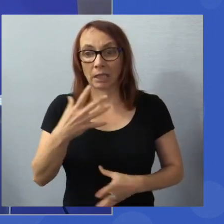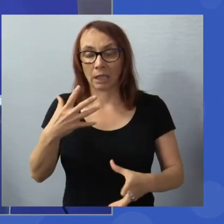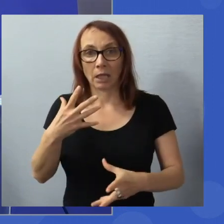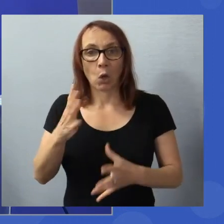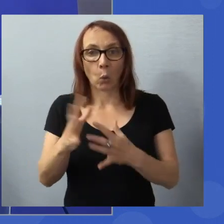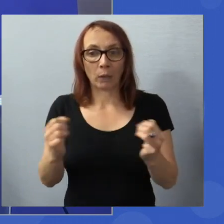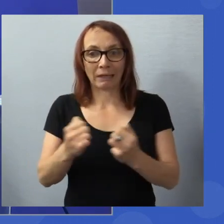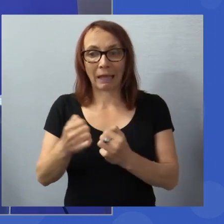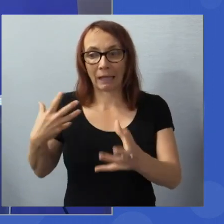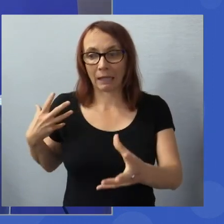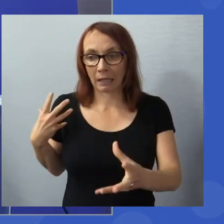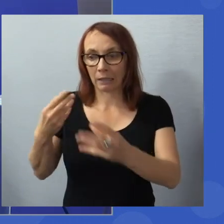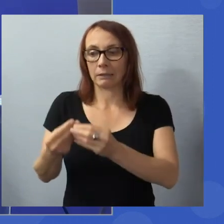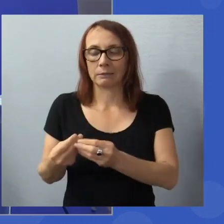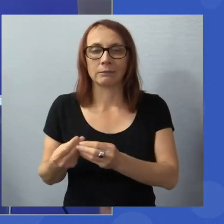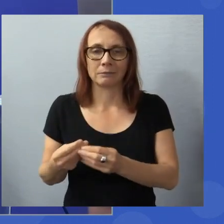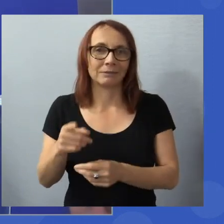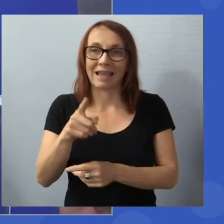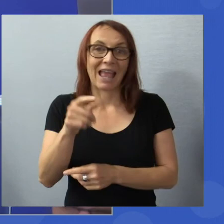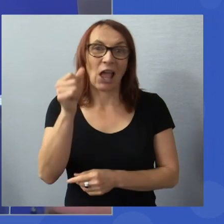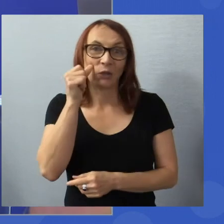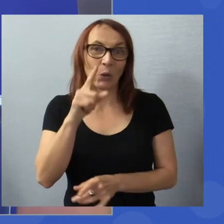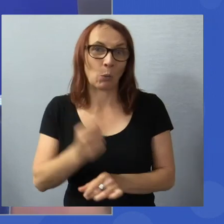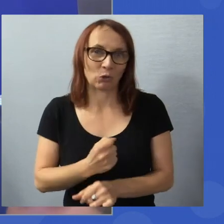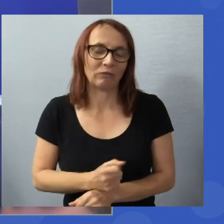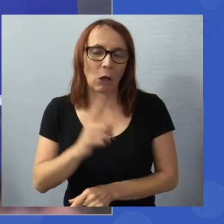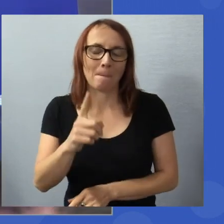so I know you know what you've done but just to remind you about the progress